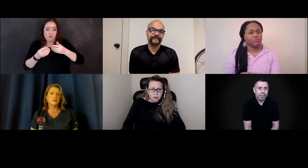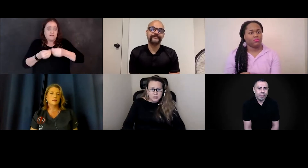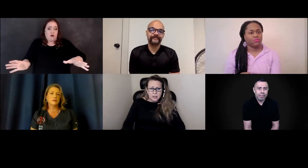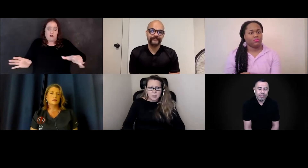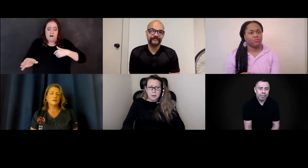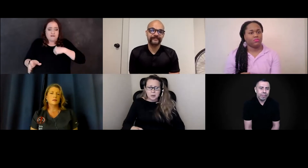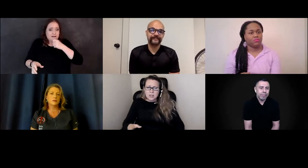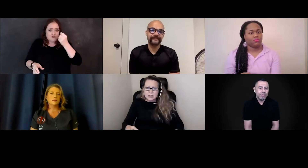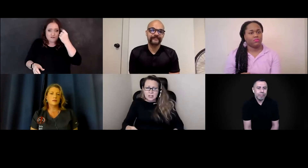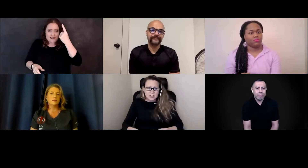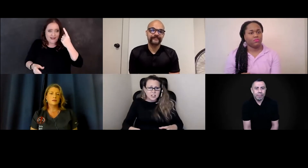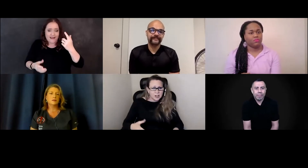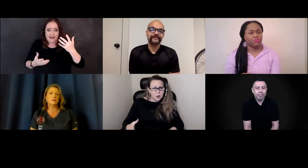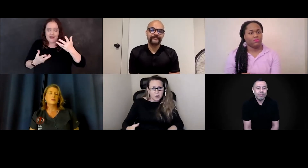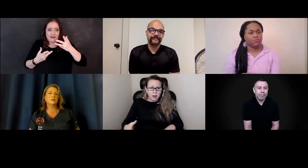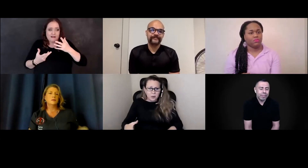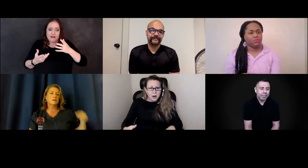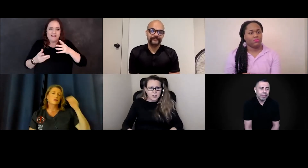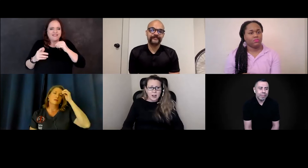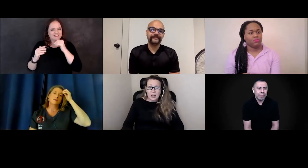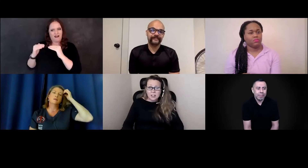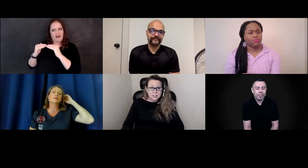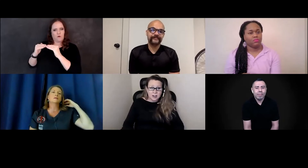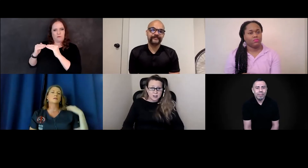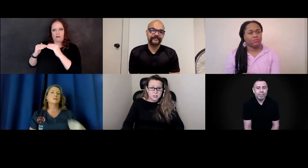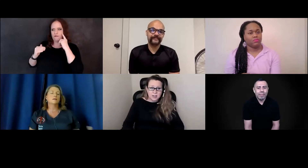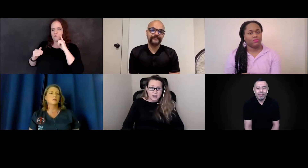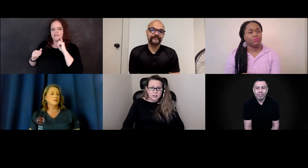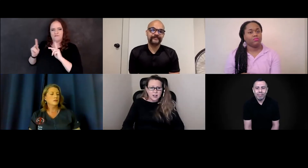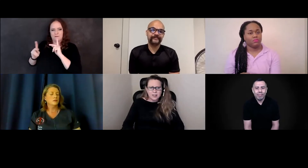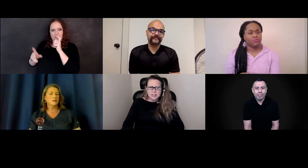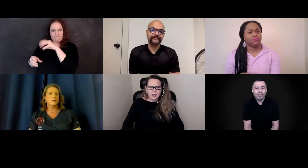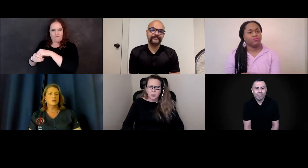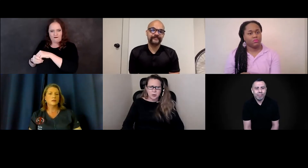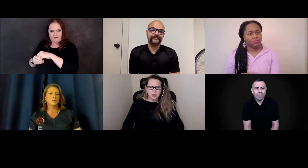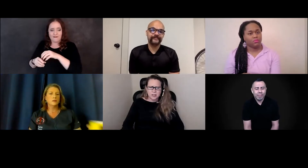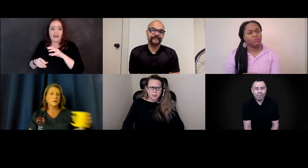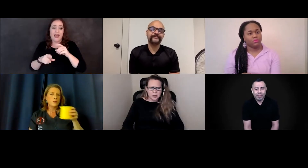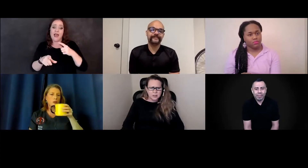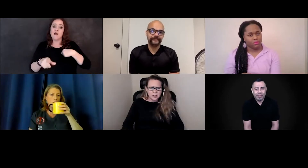Jokes. People teasing and just kind of going off and whatever. I just didn't understand, that's not equitable for the deaf person.